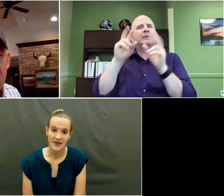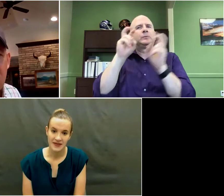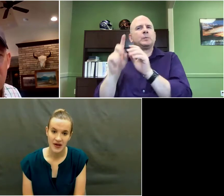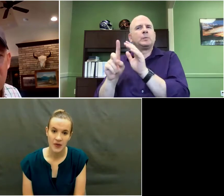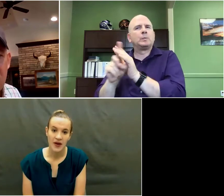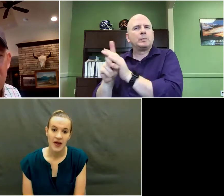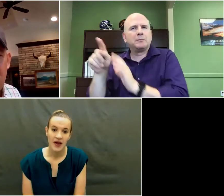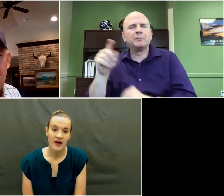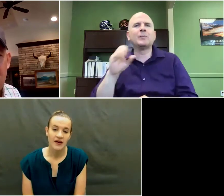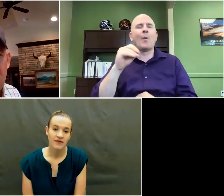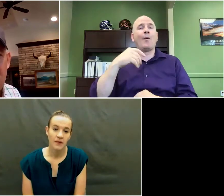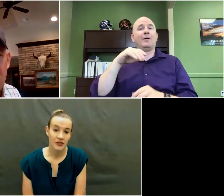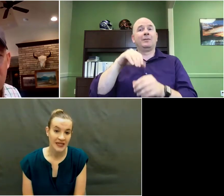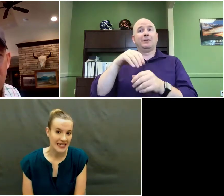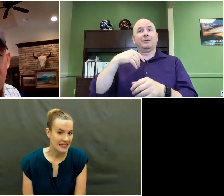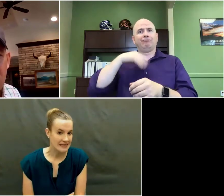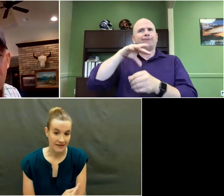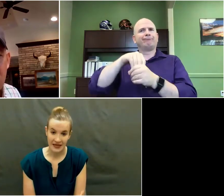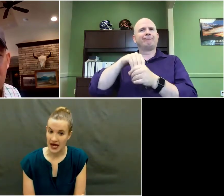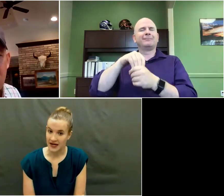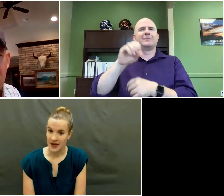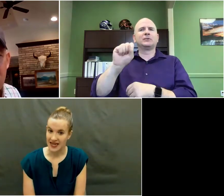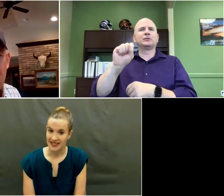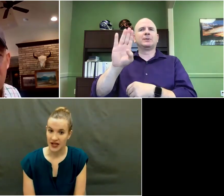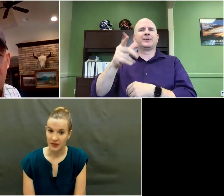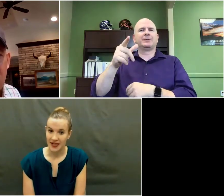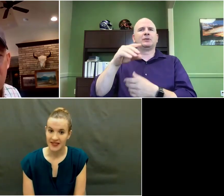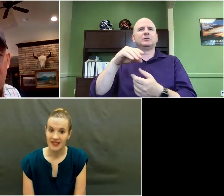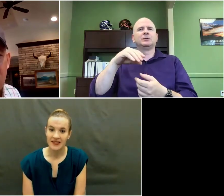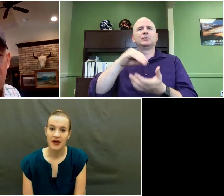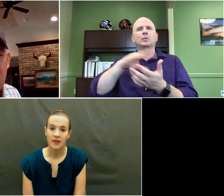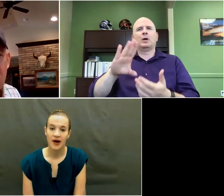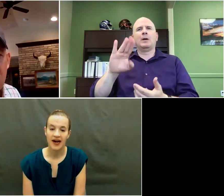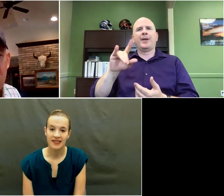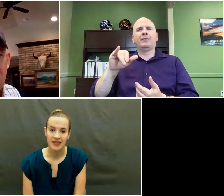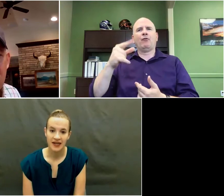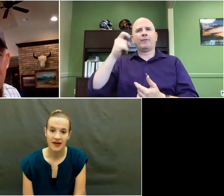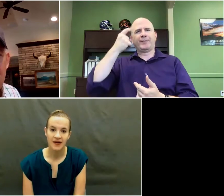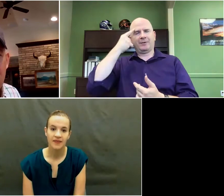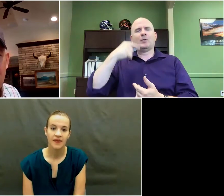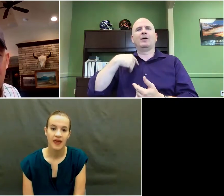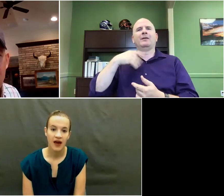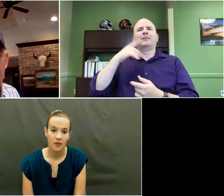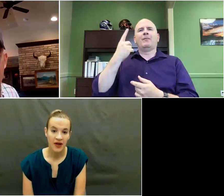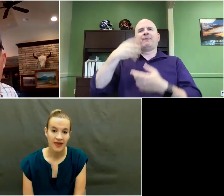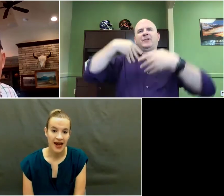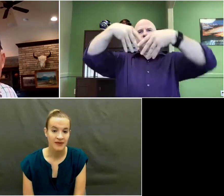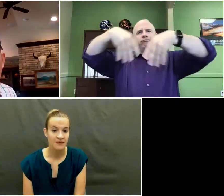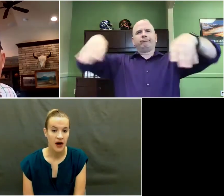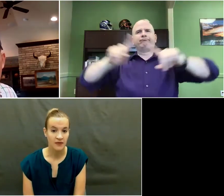So, fortunately, definitely not as many as in other places. But with that I was involved with